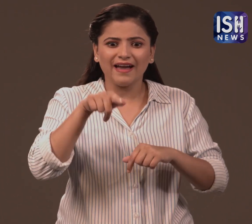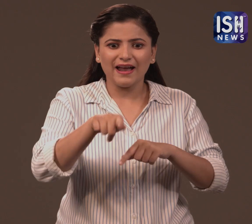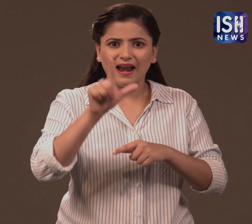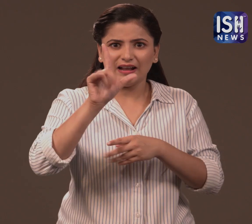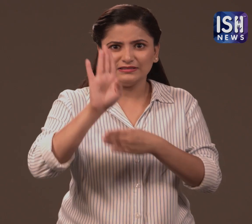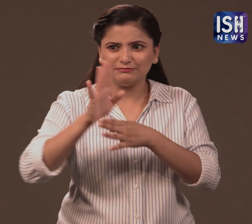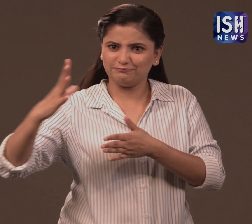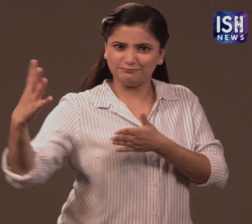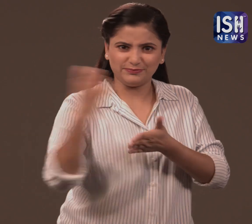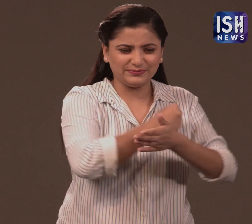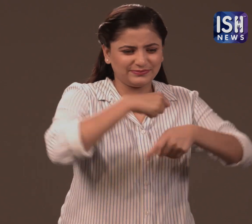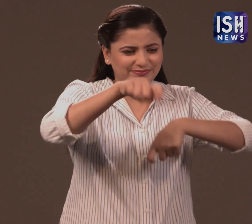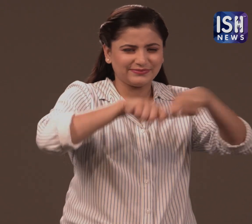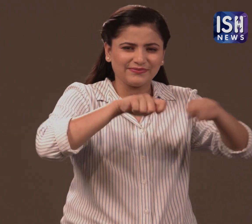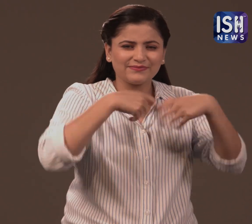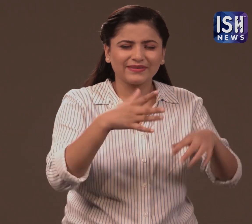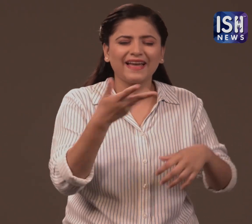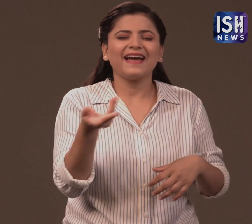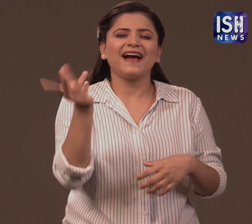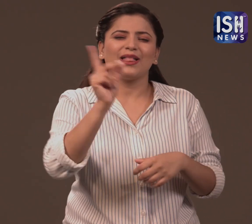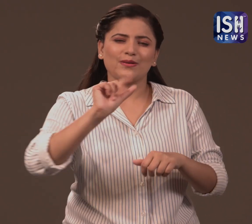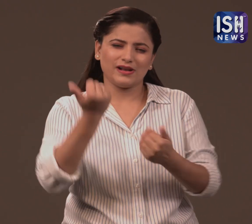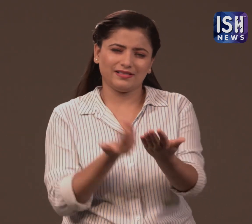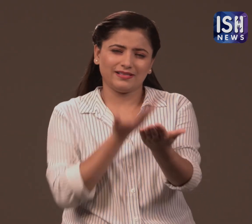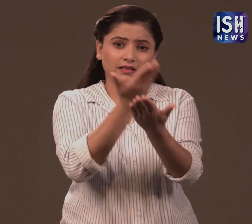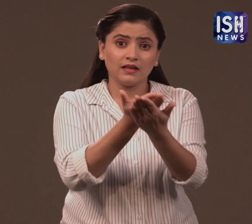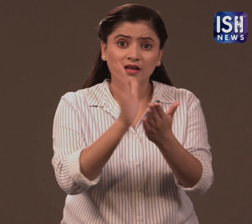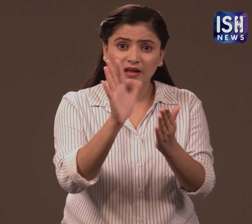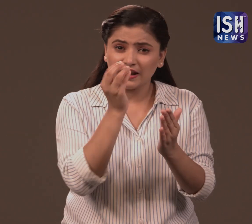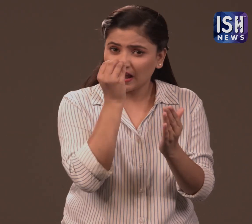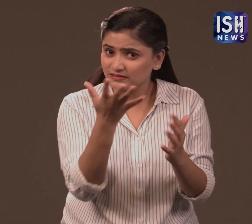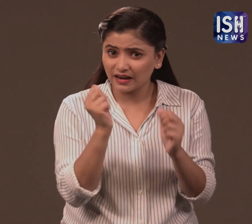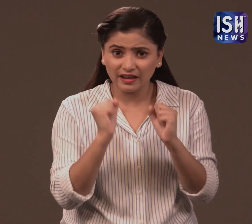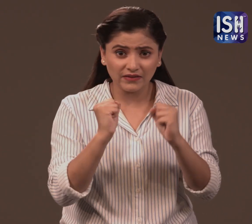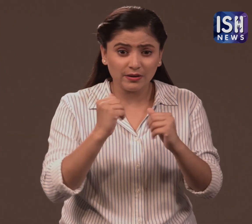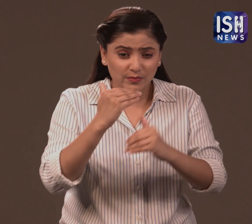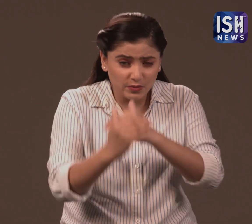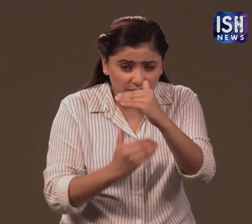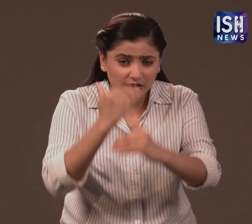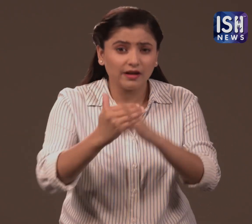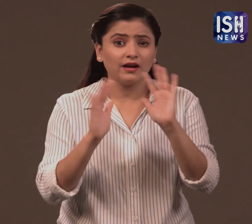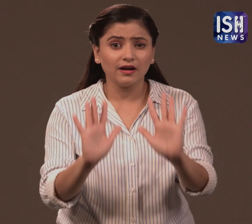Once a license is cancelled, drivers can appeal in a court but it is not an easy process.